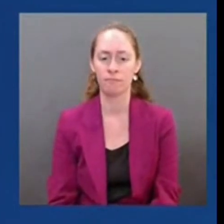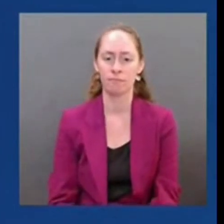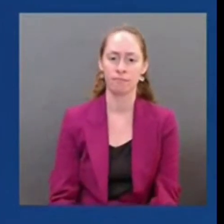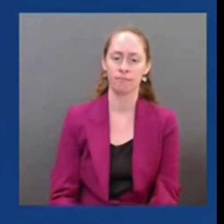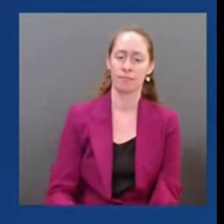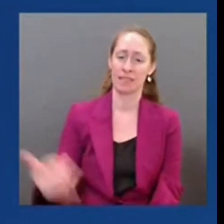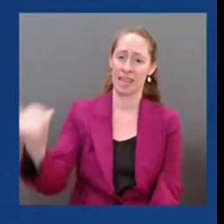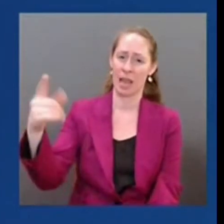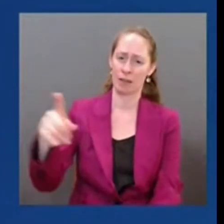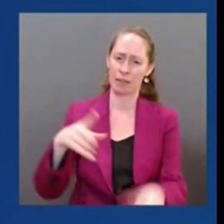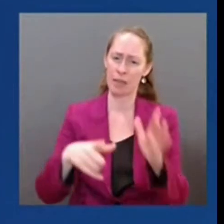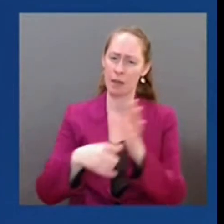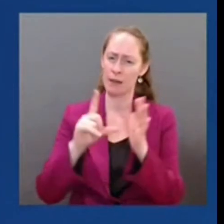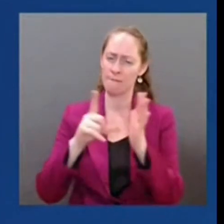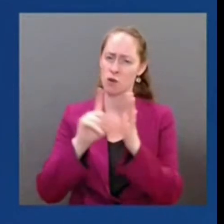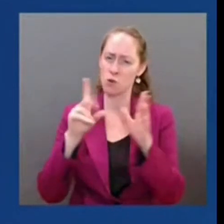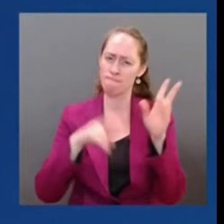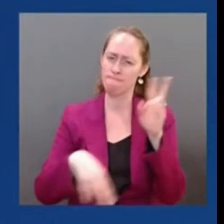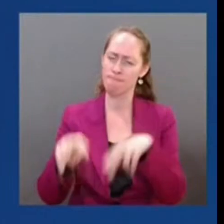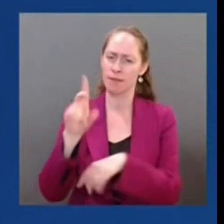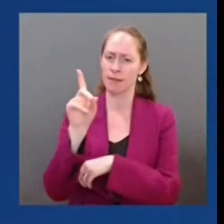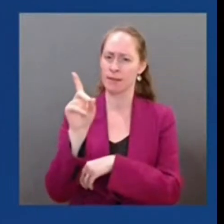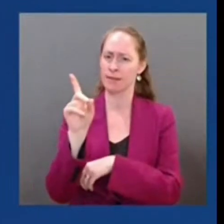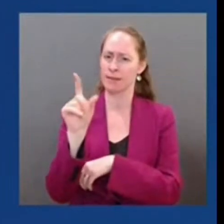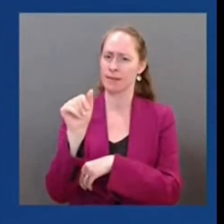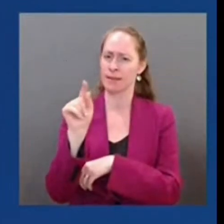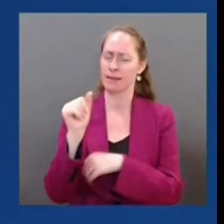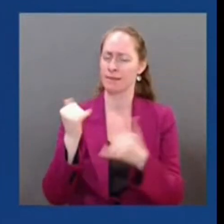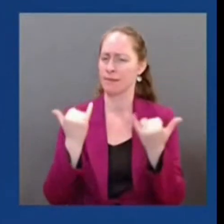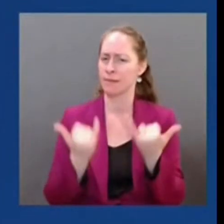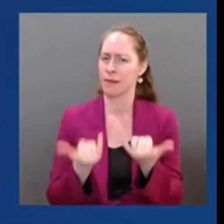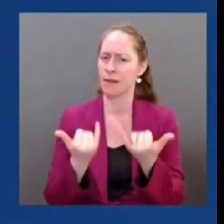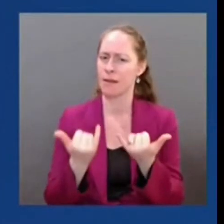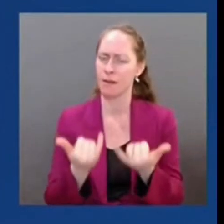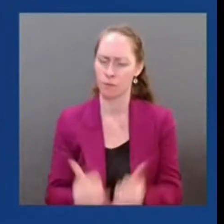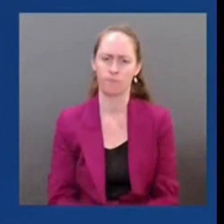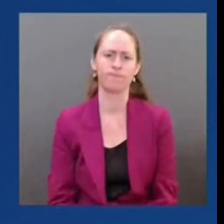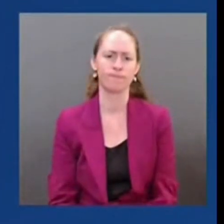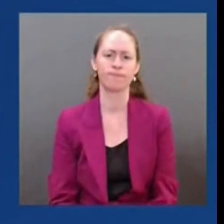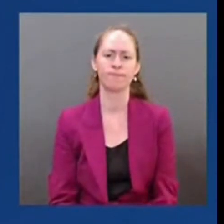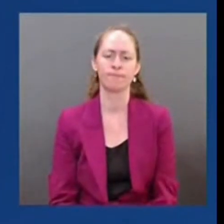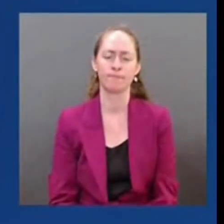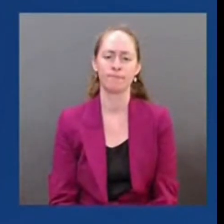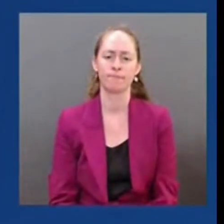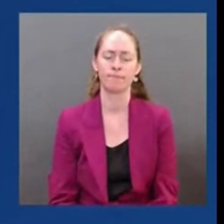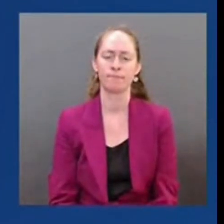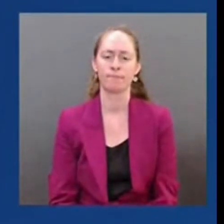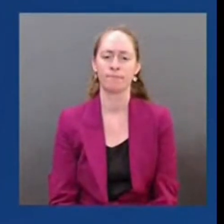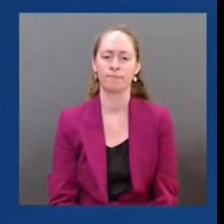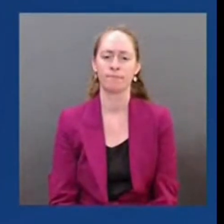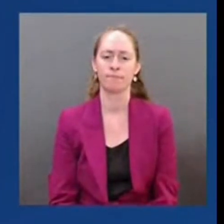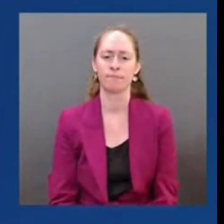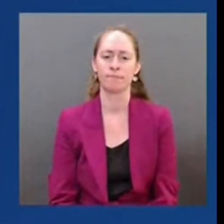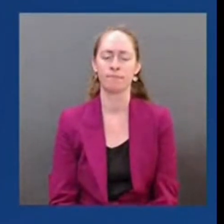WHAT I HEARD FROM OUR COLLEAGUES IS THEY ARE LOOKING AT DATA IN FRONT OF THEM. AND THAT'S WHAT THEY ARE FOCUSED ON.